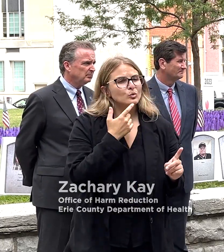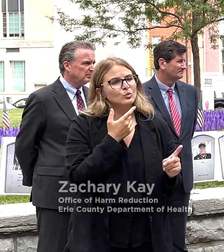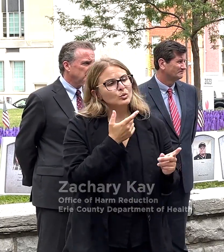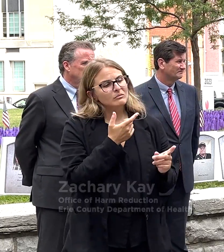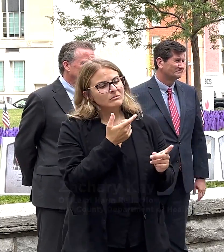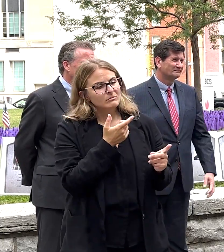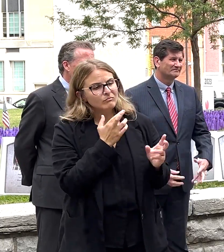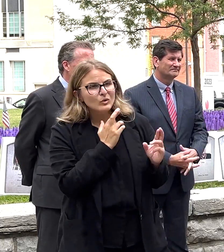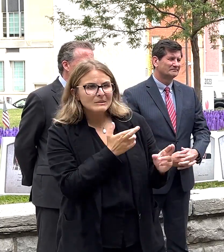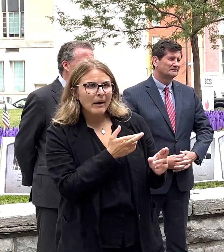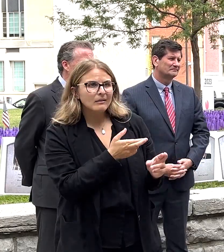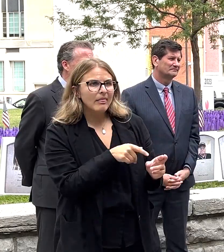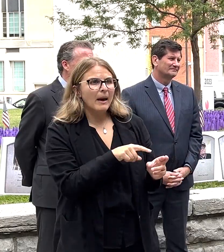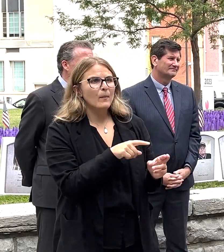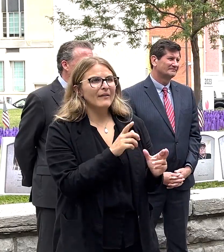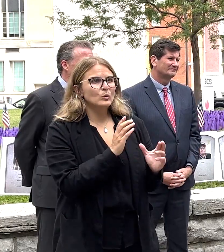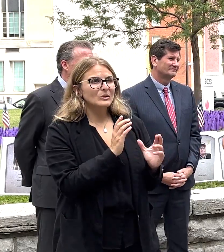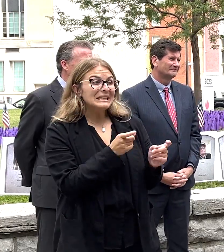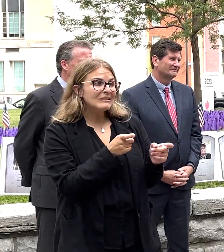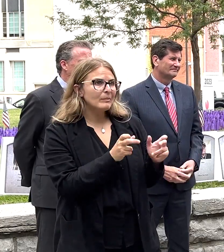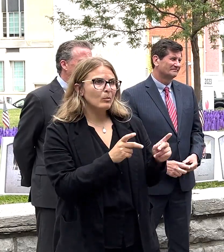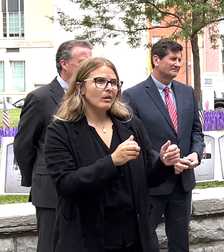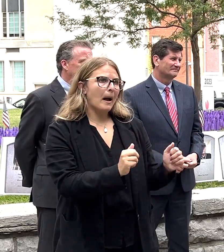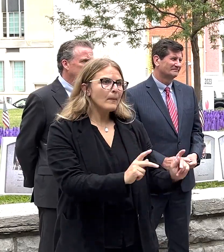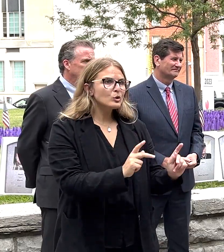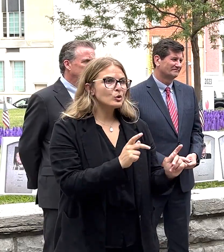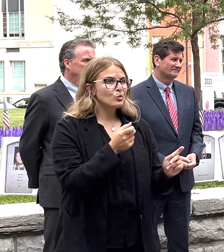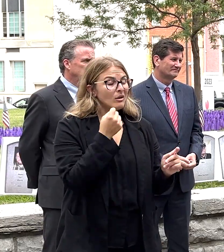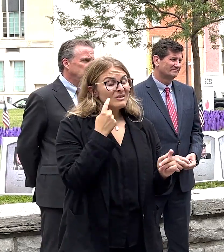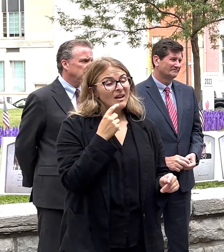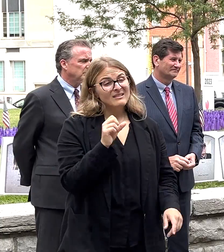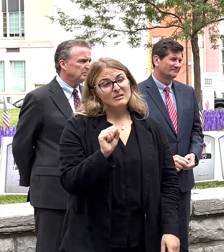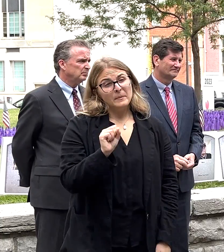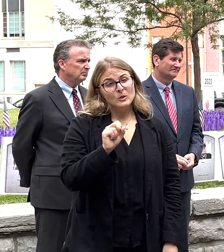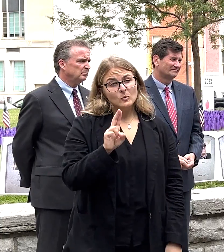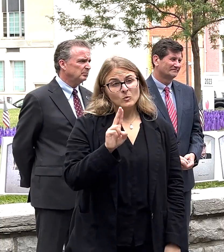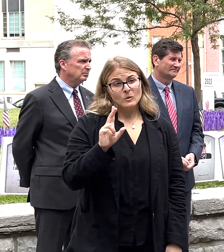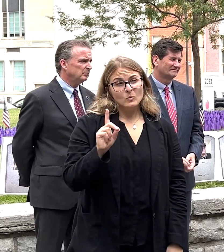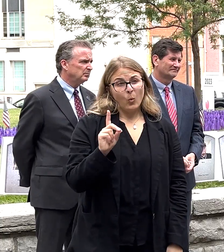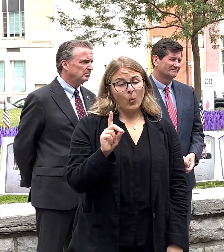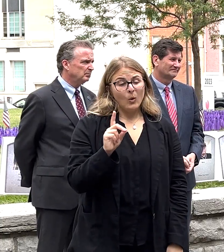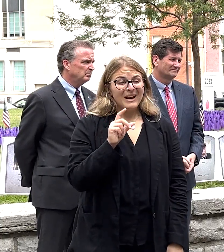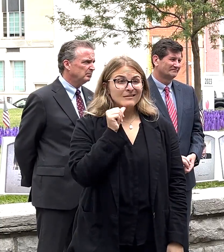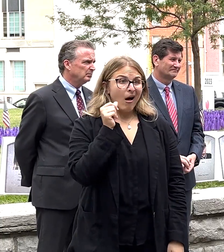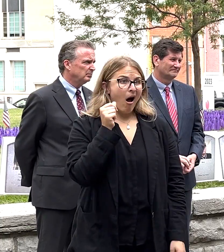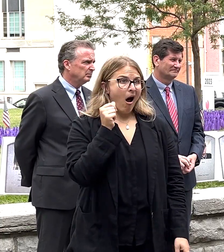We need to give people the opportunity to understand that substance use disorder is not a choice. It's a disease.